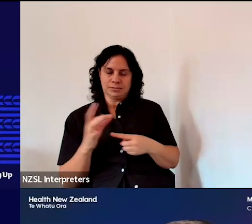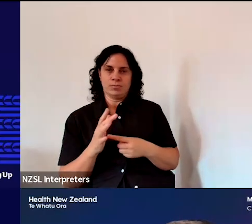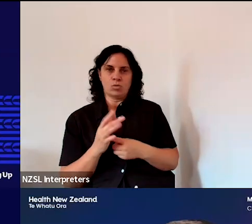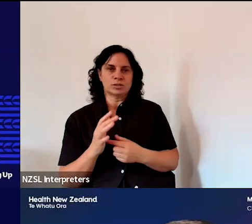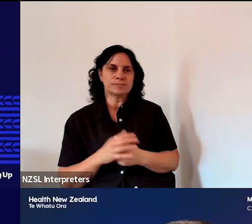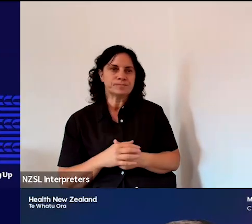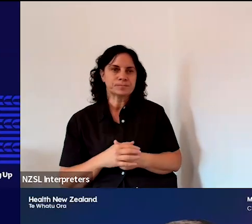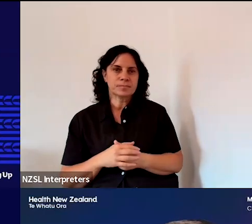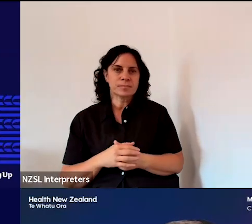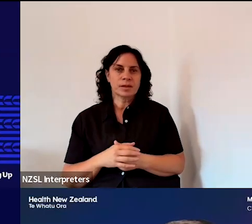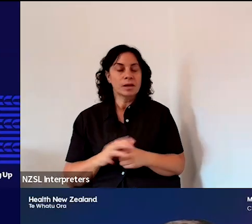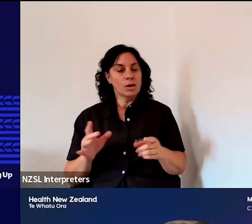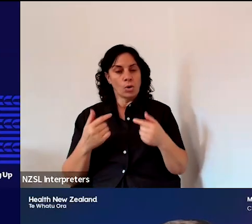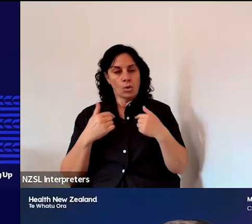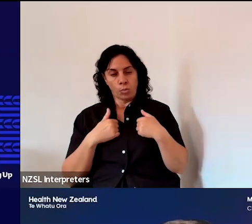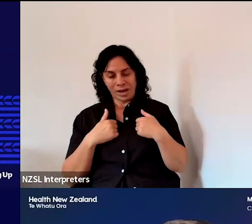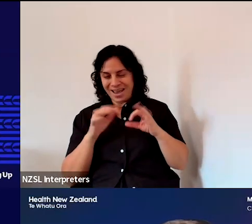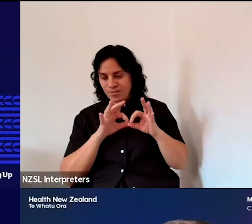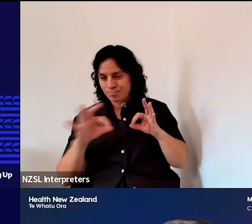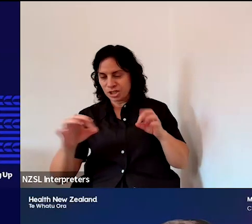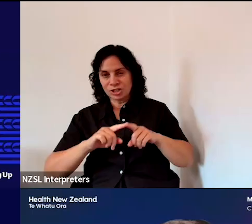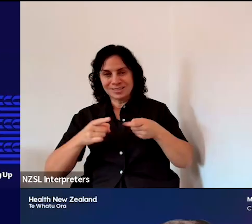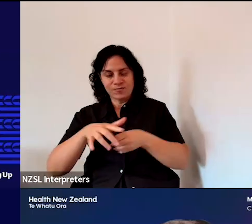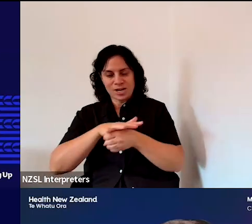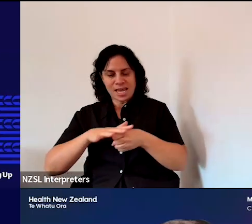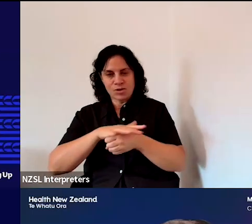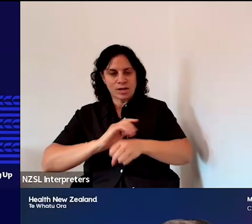And we've measured areas of resilience and mental wellbeing,